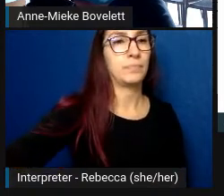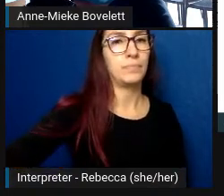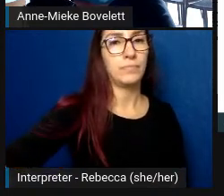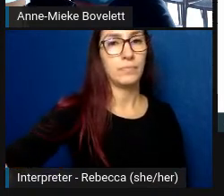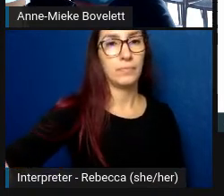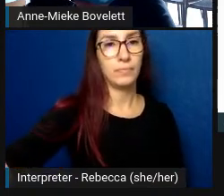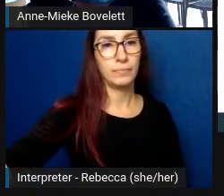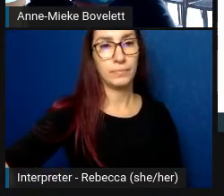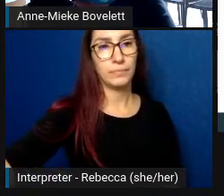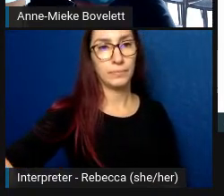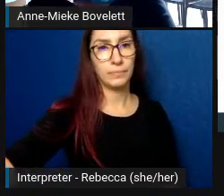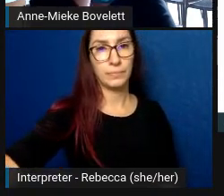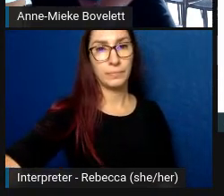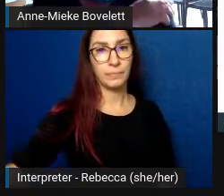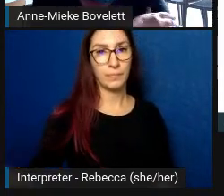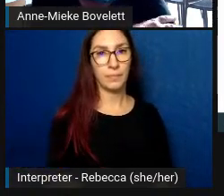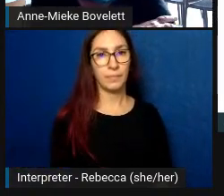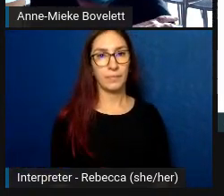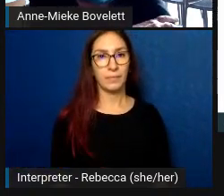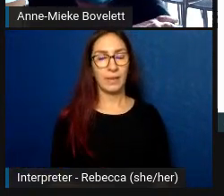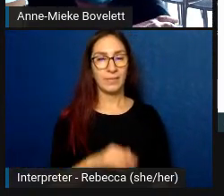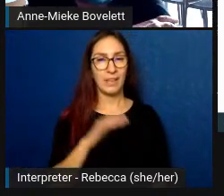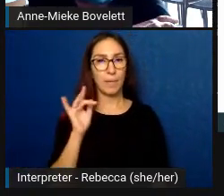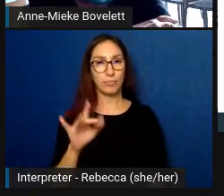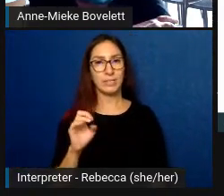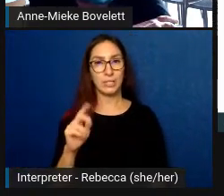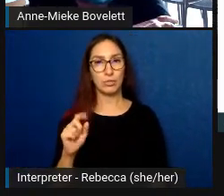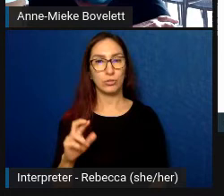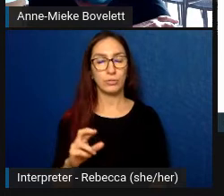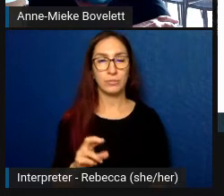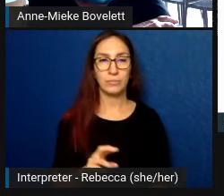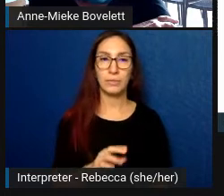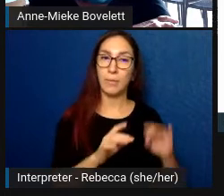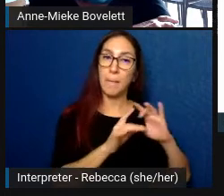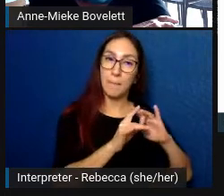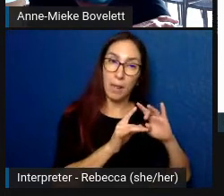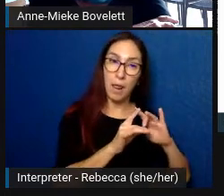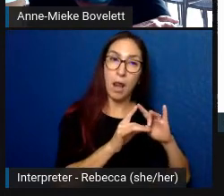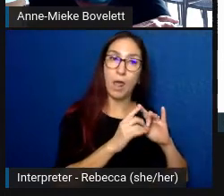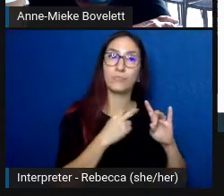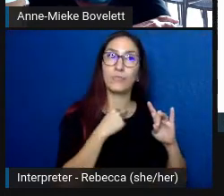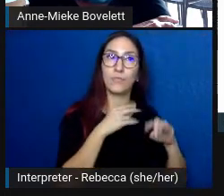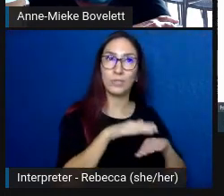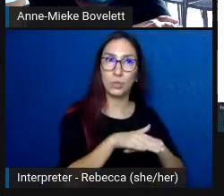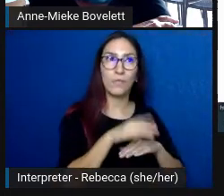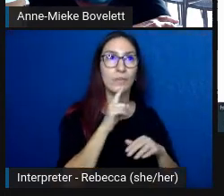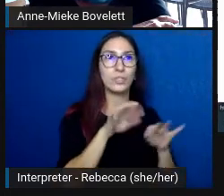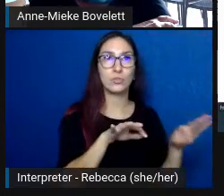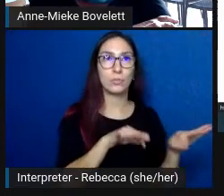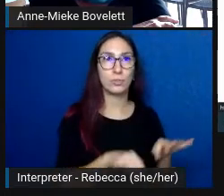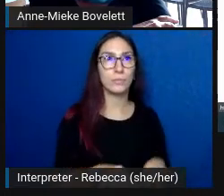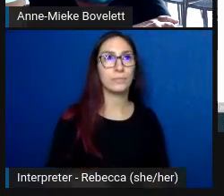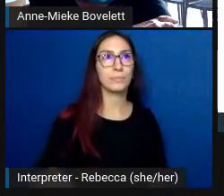You probably can press Enter here [screen reader]